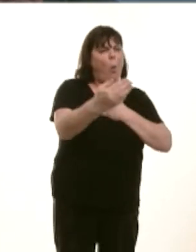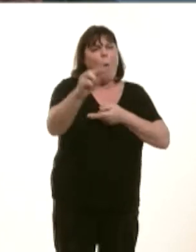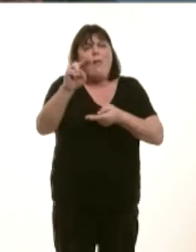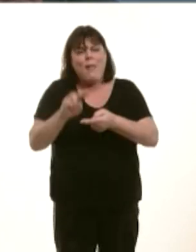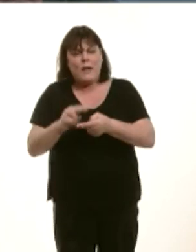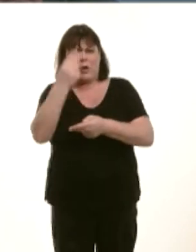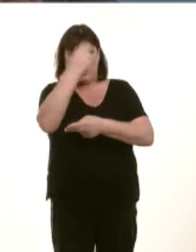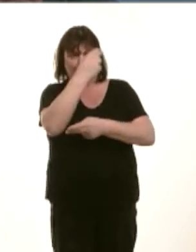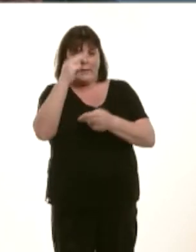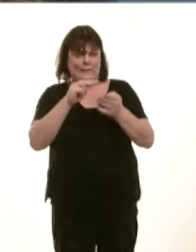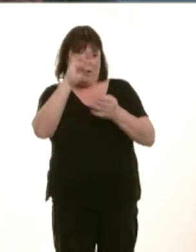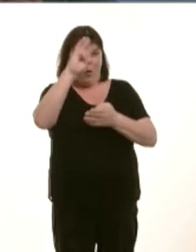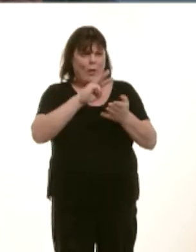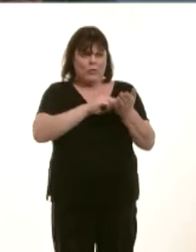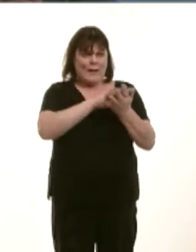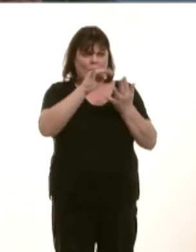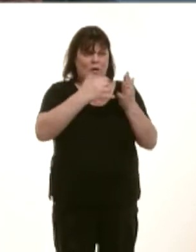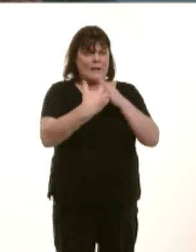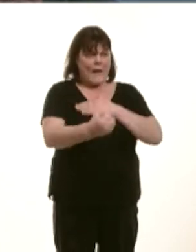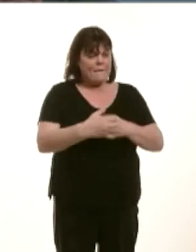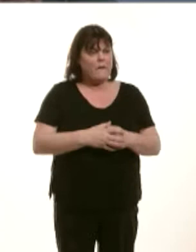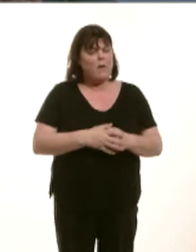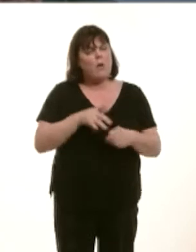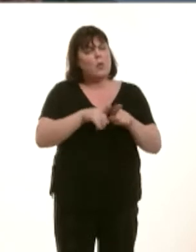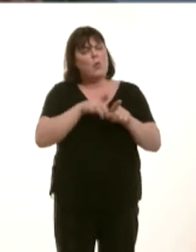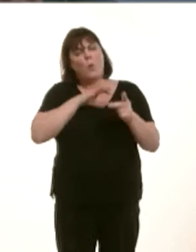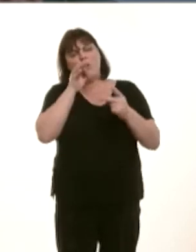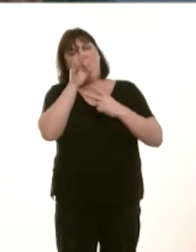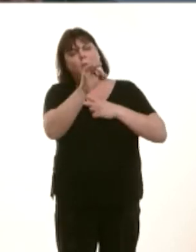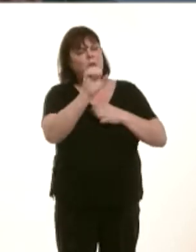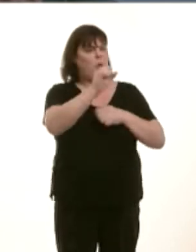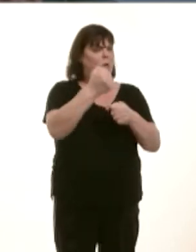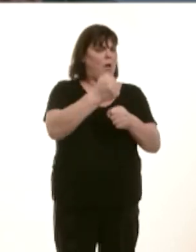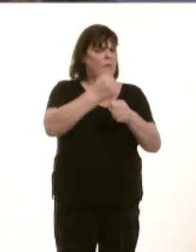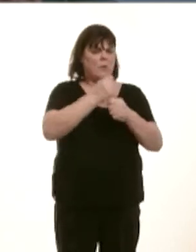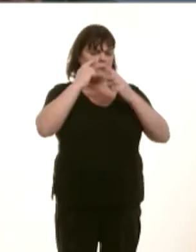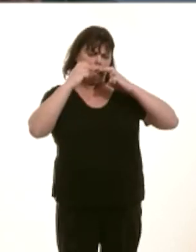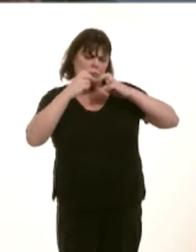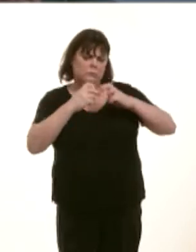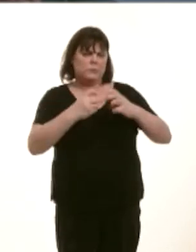Welsh NHS, and will your Government be making any progress to address the concerns identified